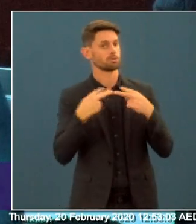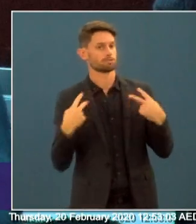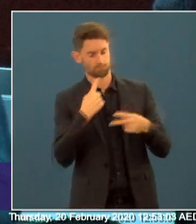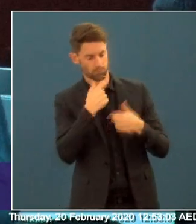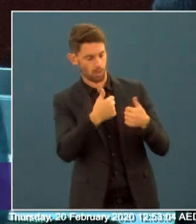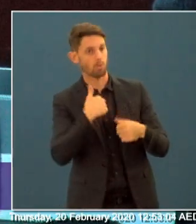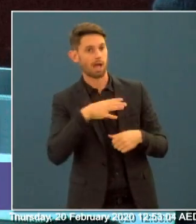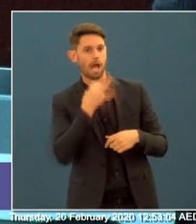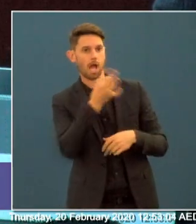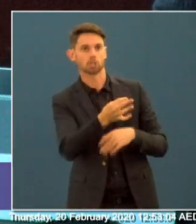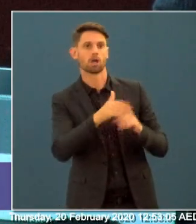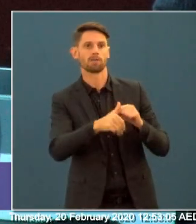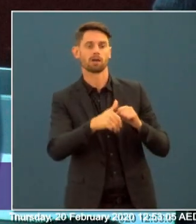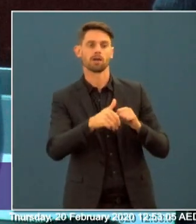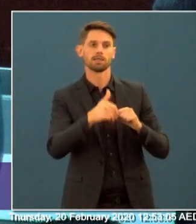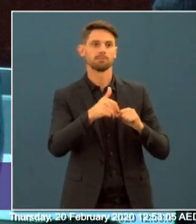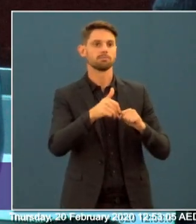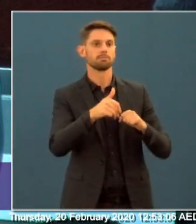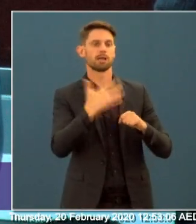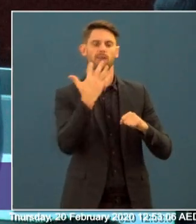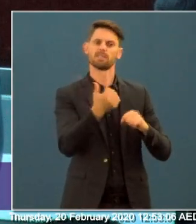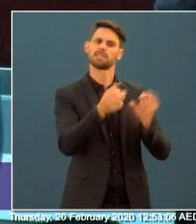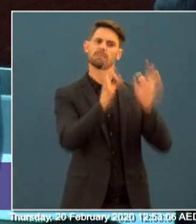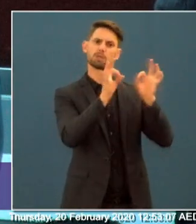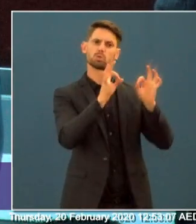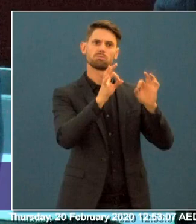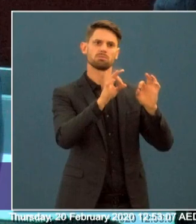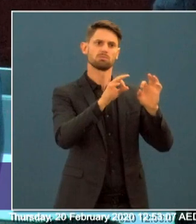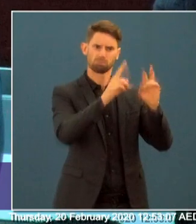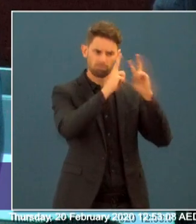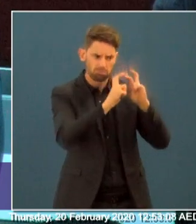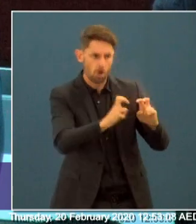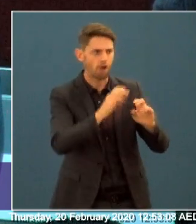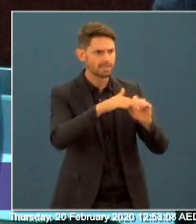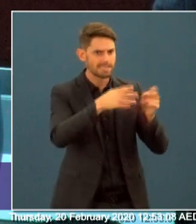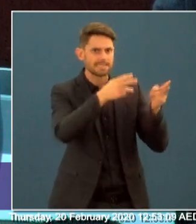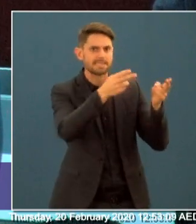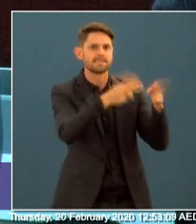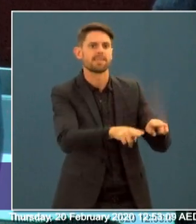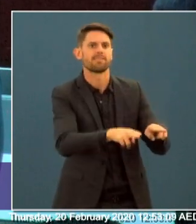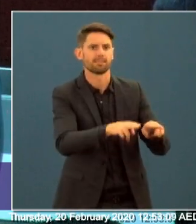the National Australian Coronial Information System, which you deal with at paragraph 199.